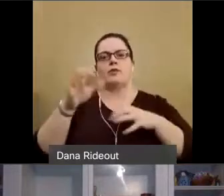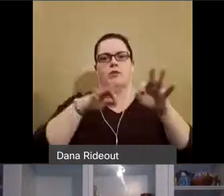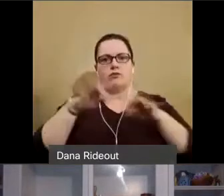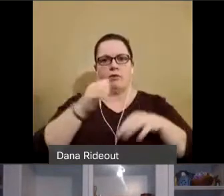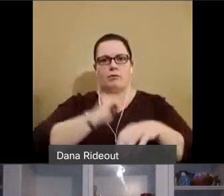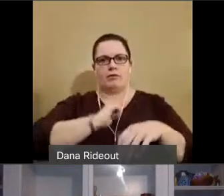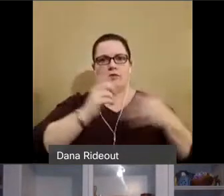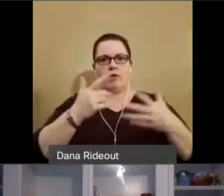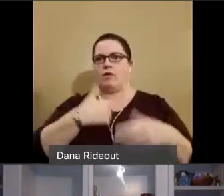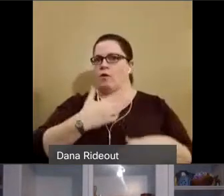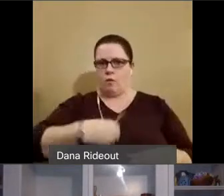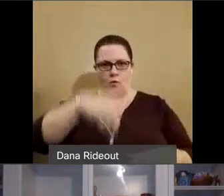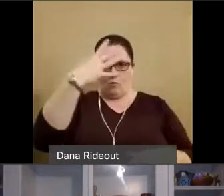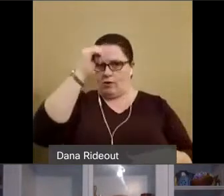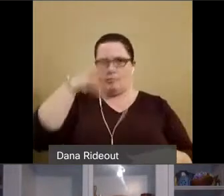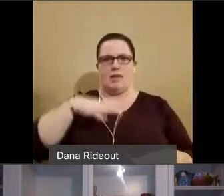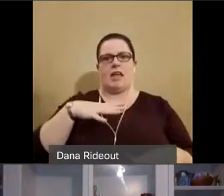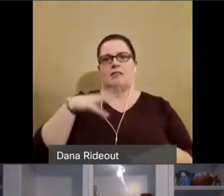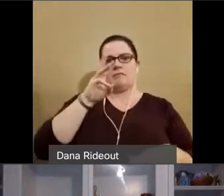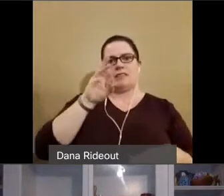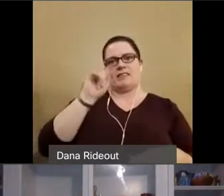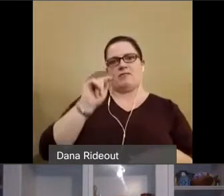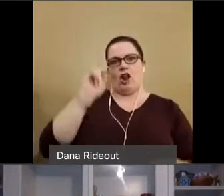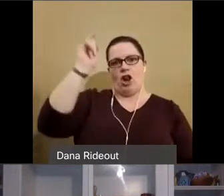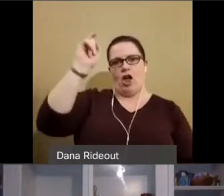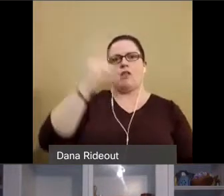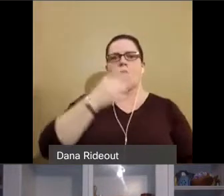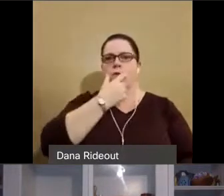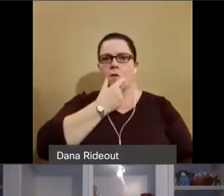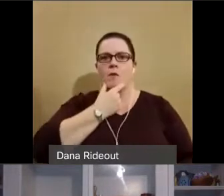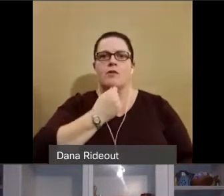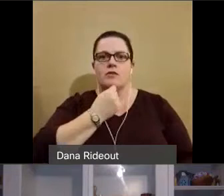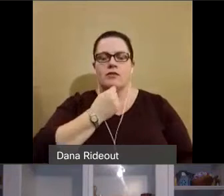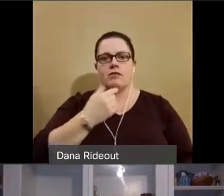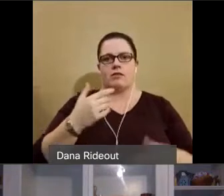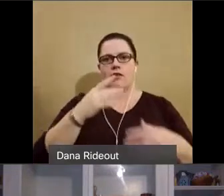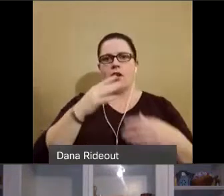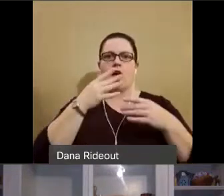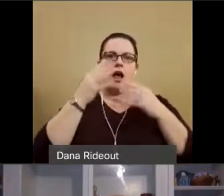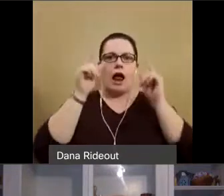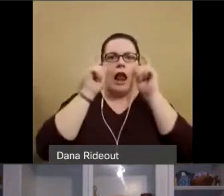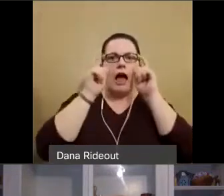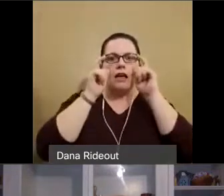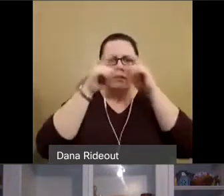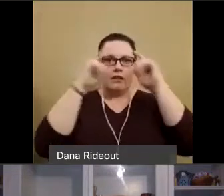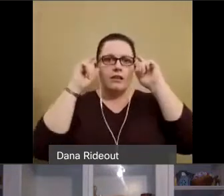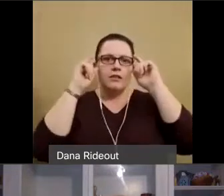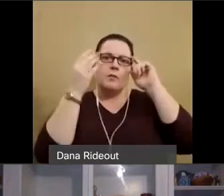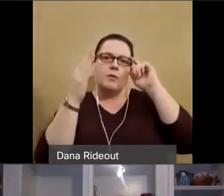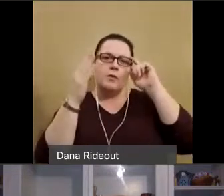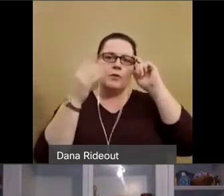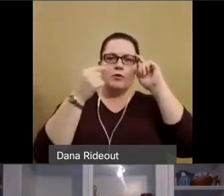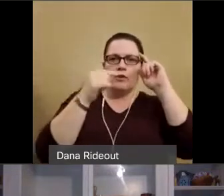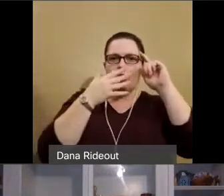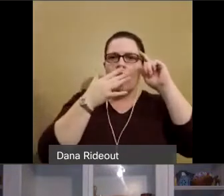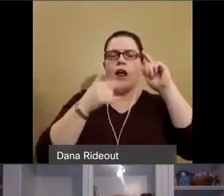I'm a white man, about 6 feet tall. I have a goatee. I'm wearing turquoise colored glasses that I love and I have rapidly thinning hair at common.